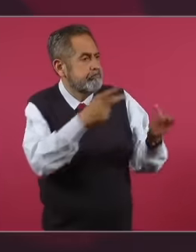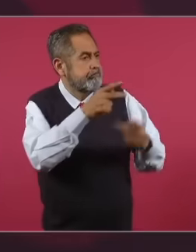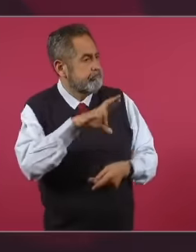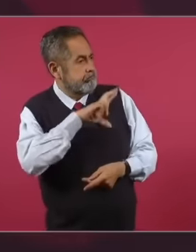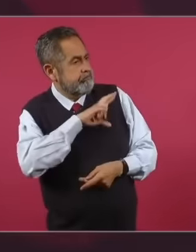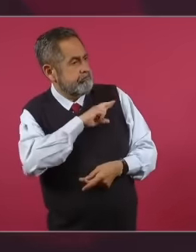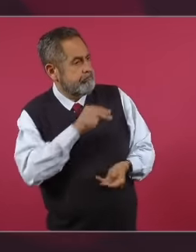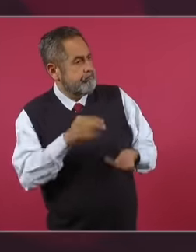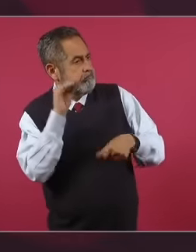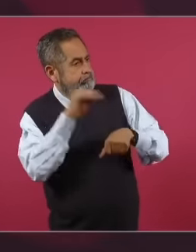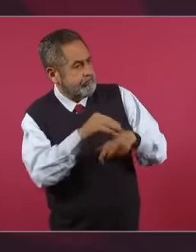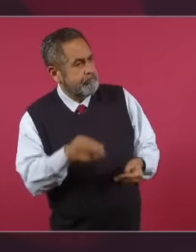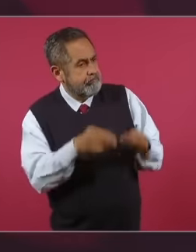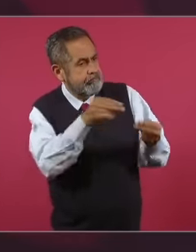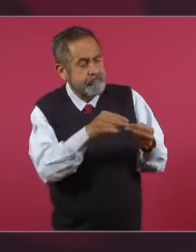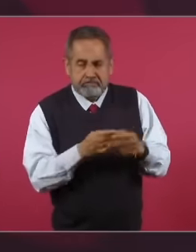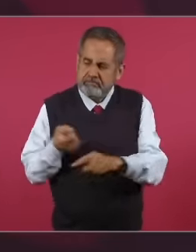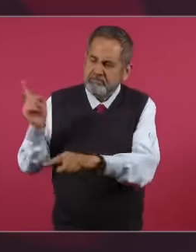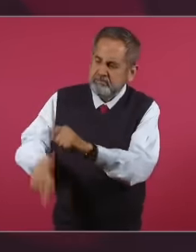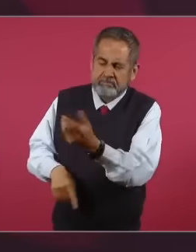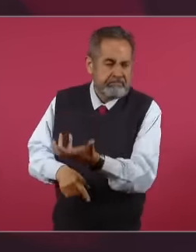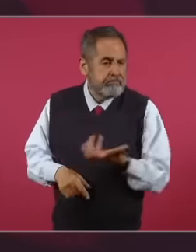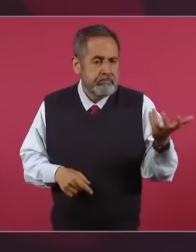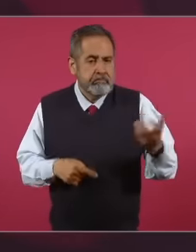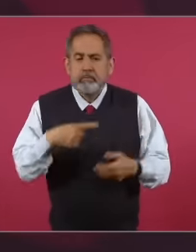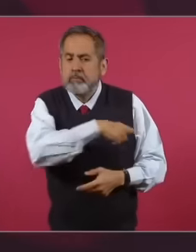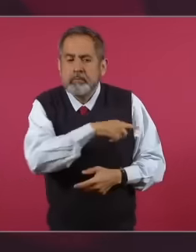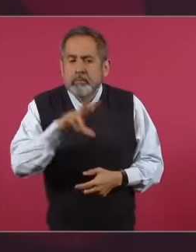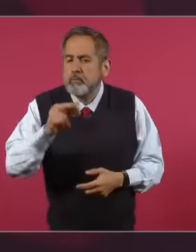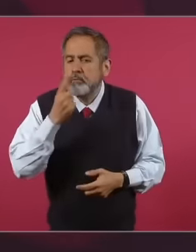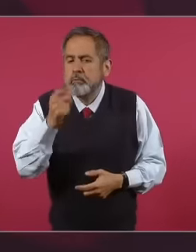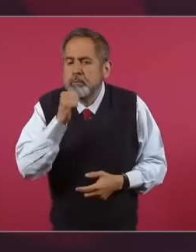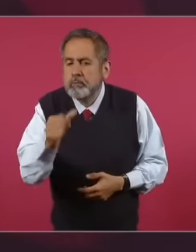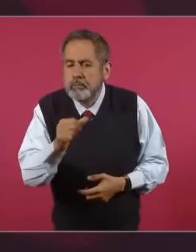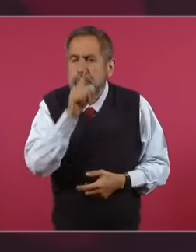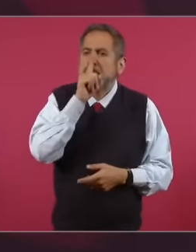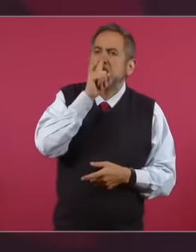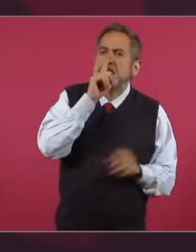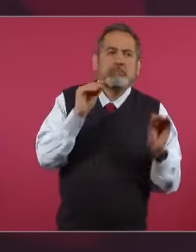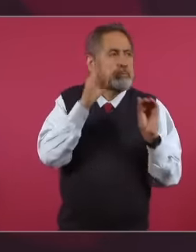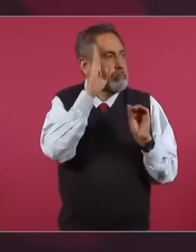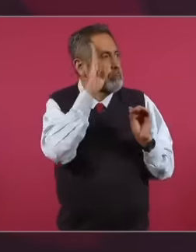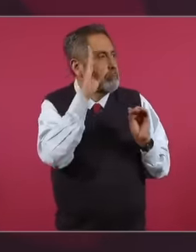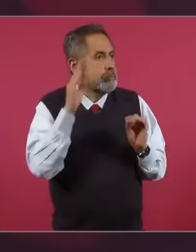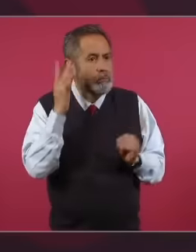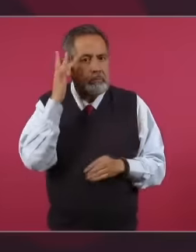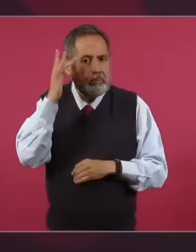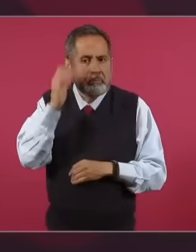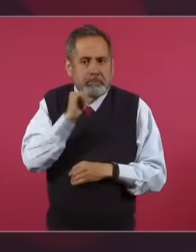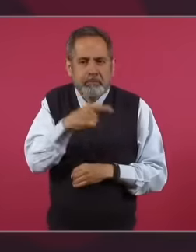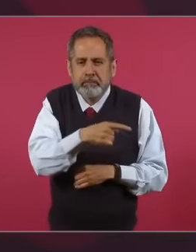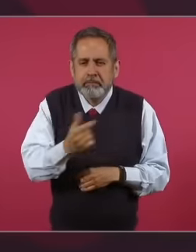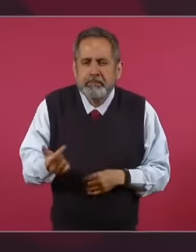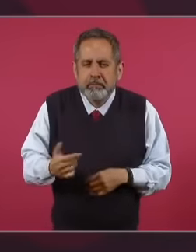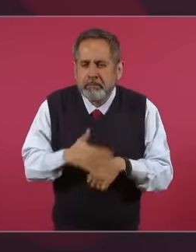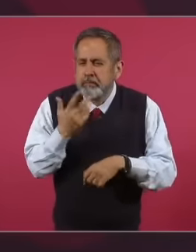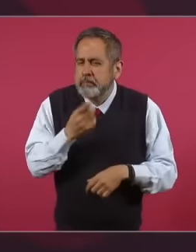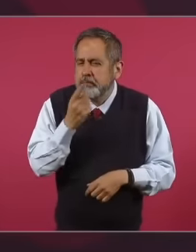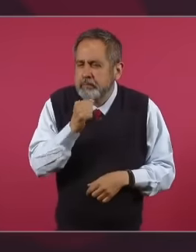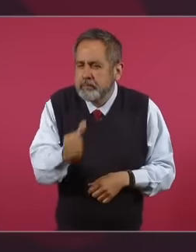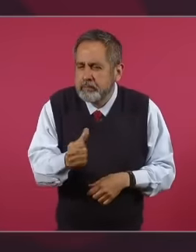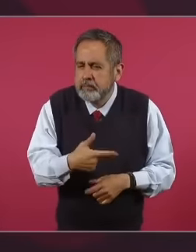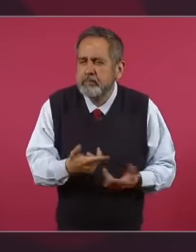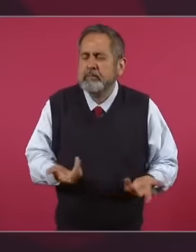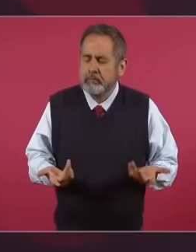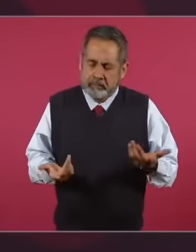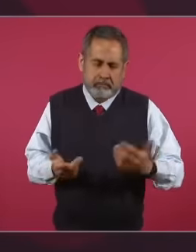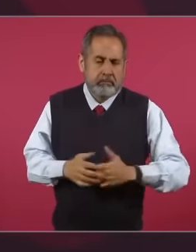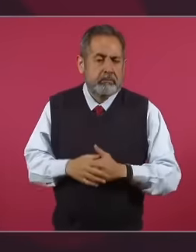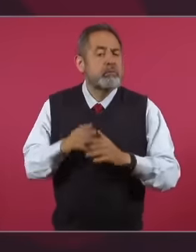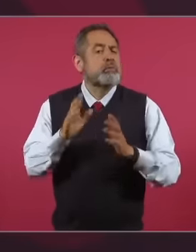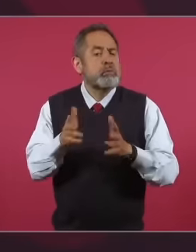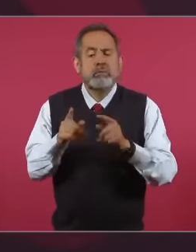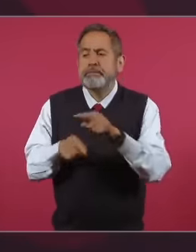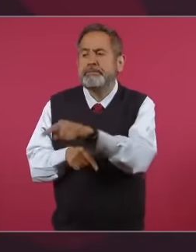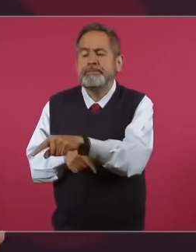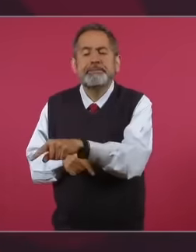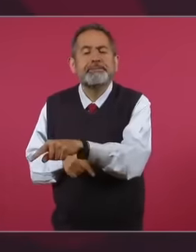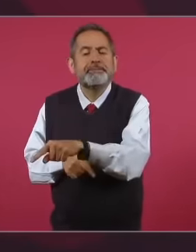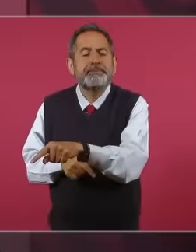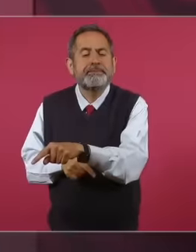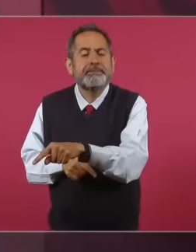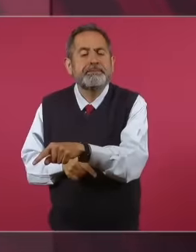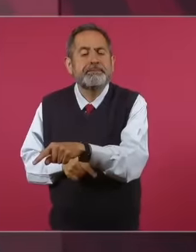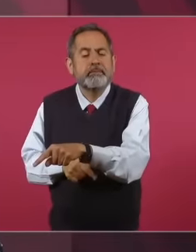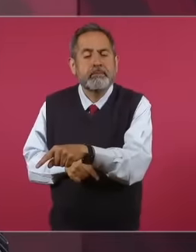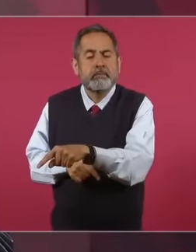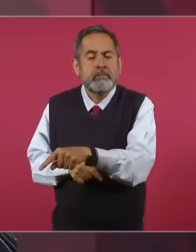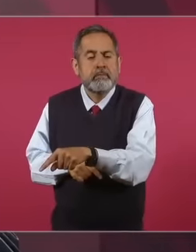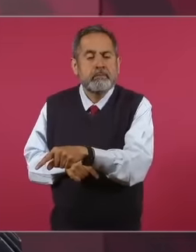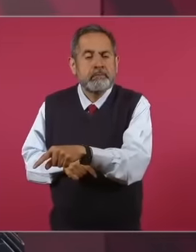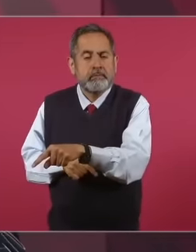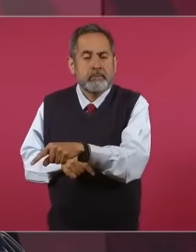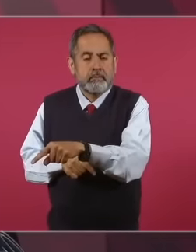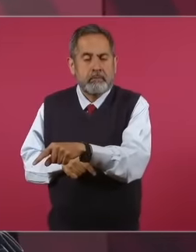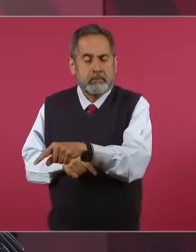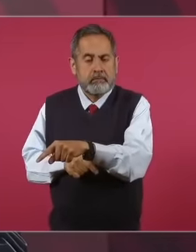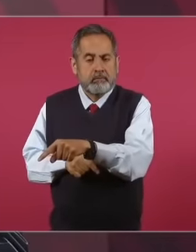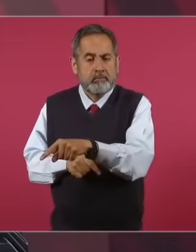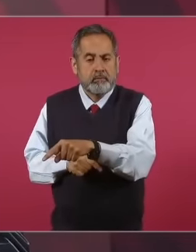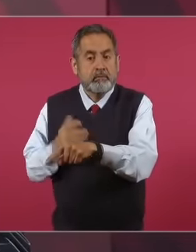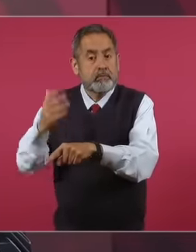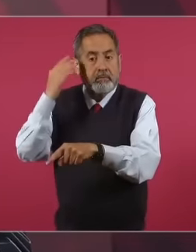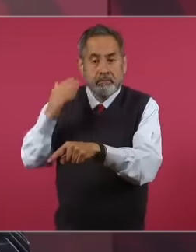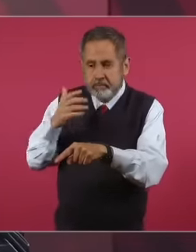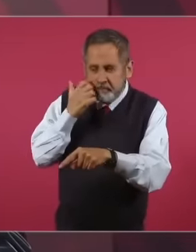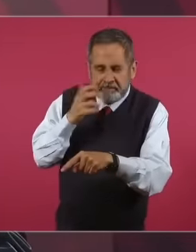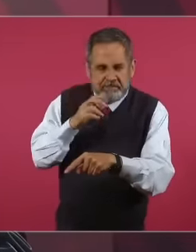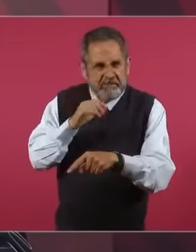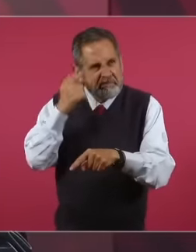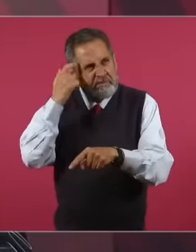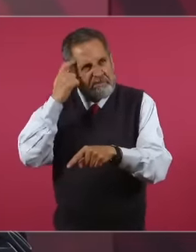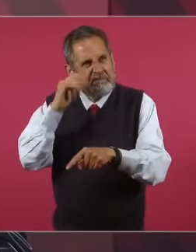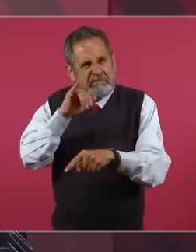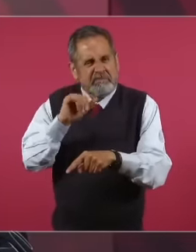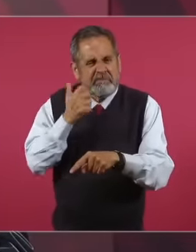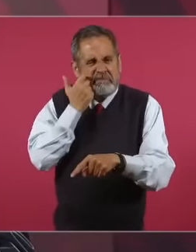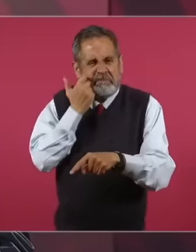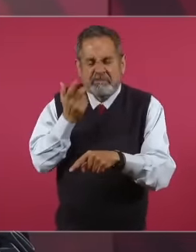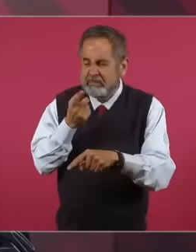Why did they not demonstrate when it was intended to privatize public education?